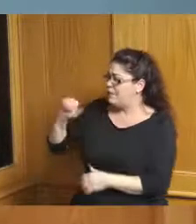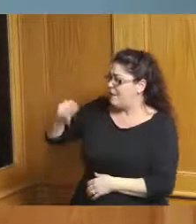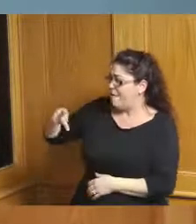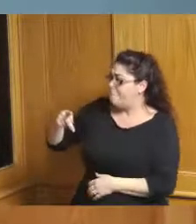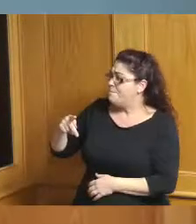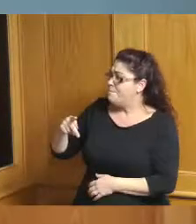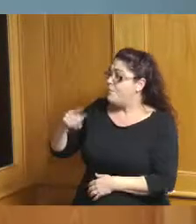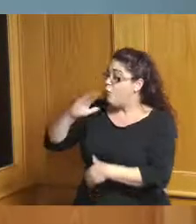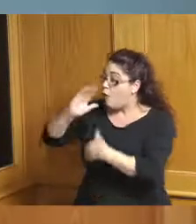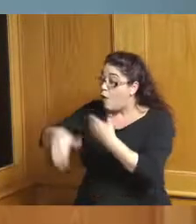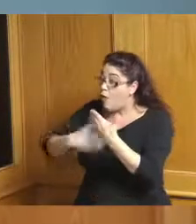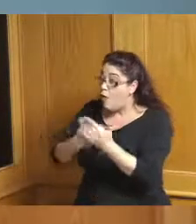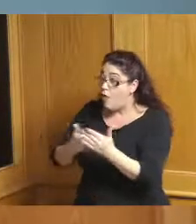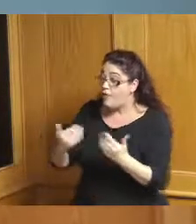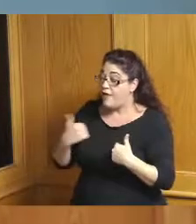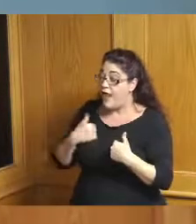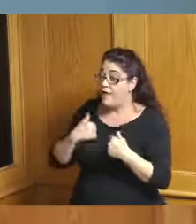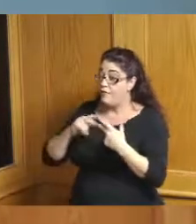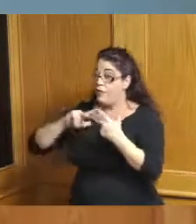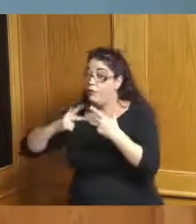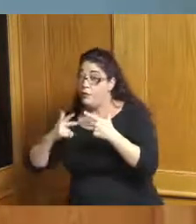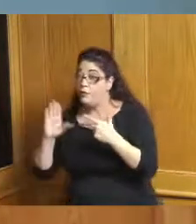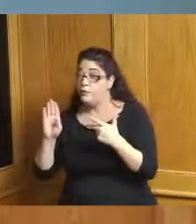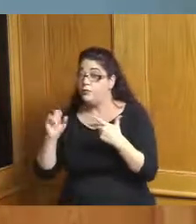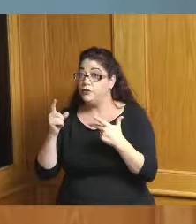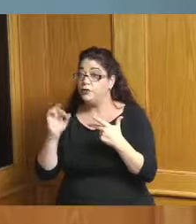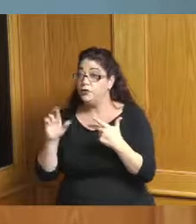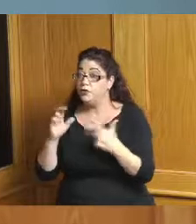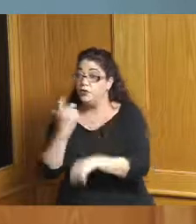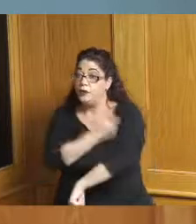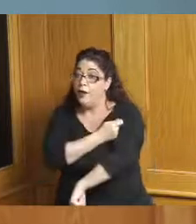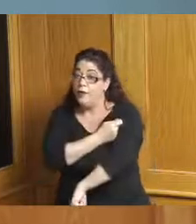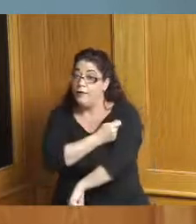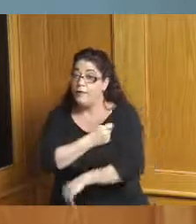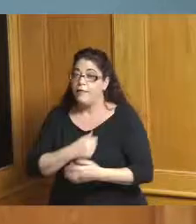do all of them have boosters or just only certain ones you should double check before you go